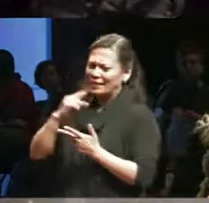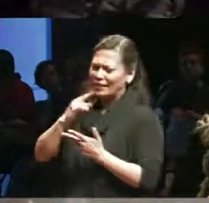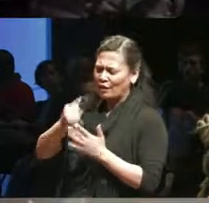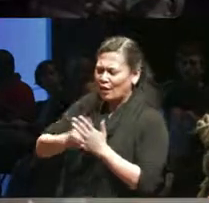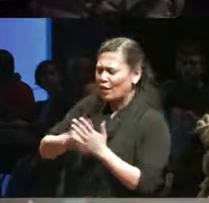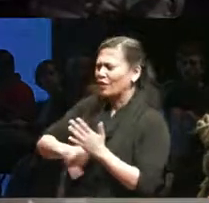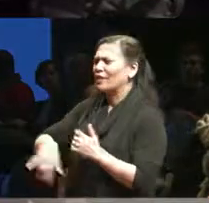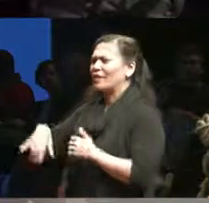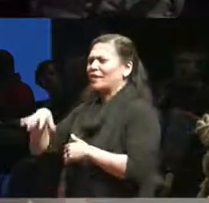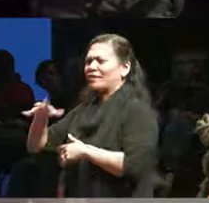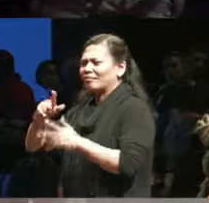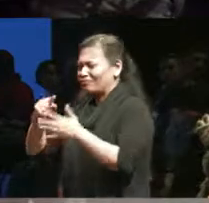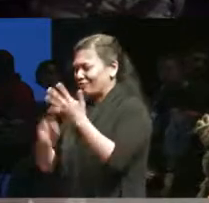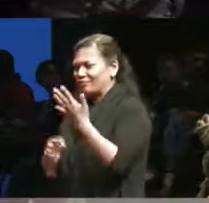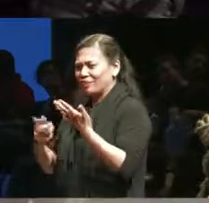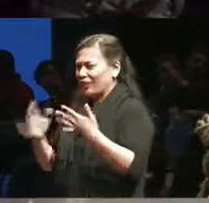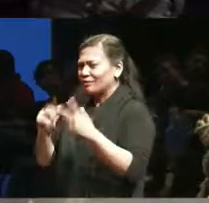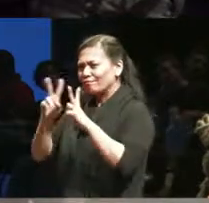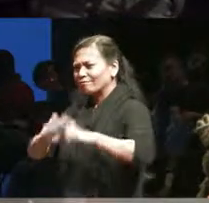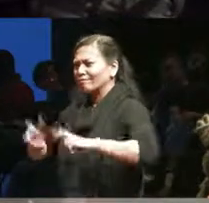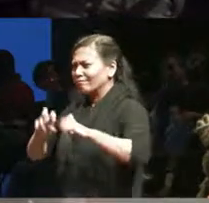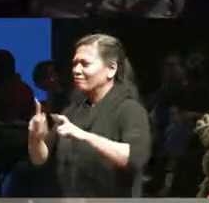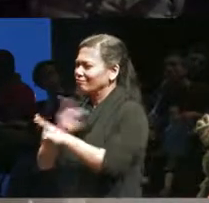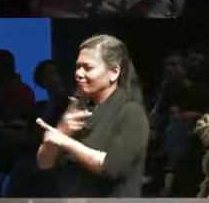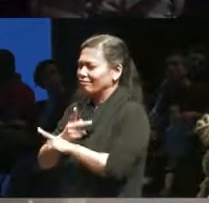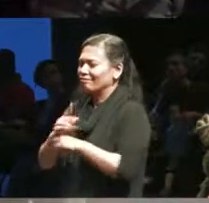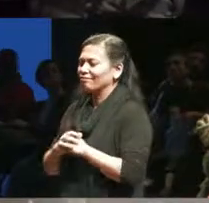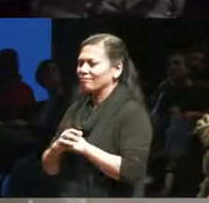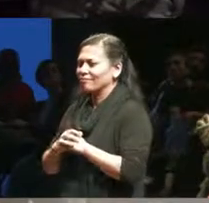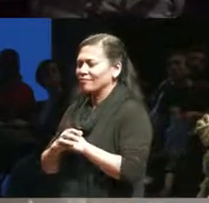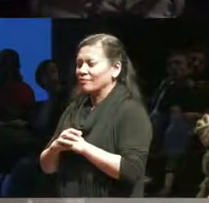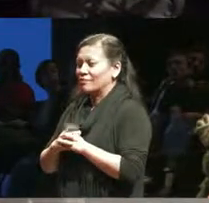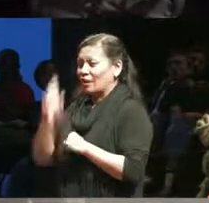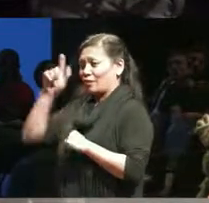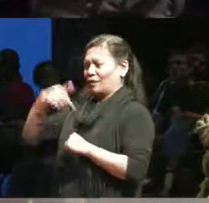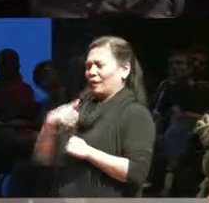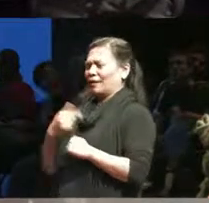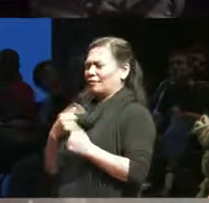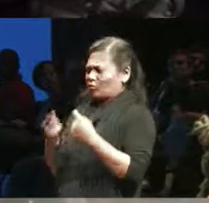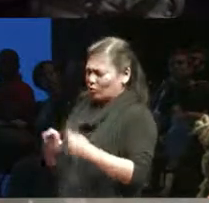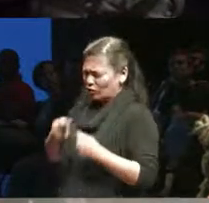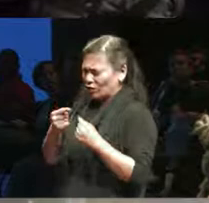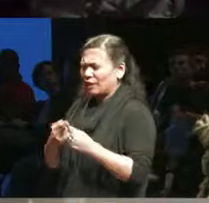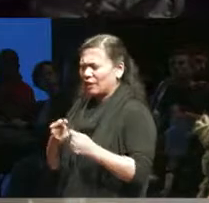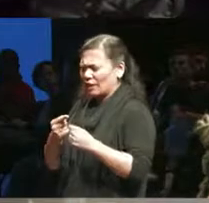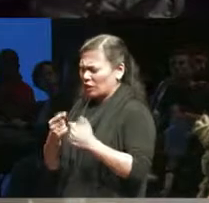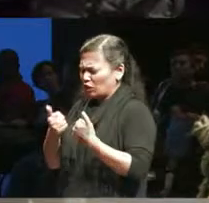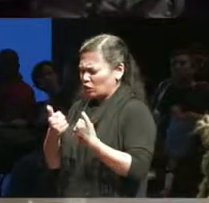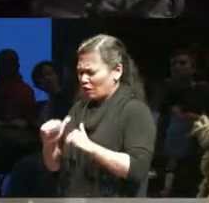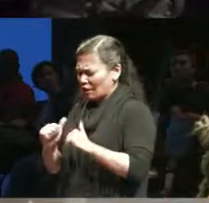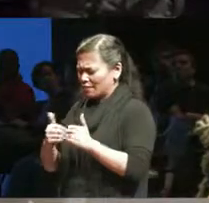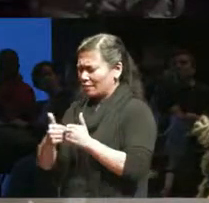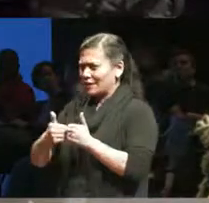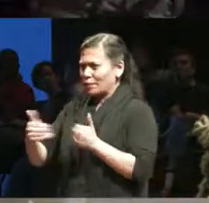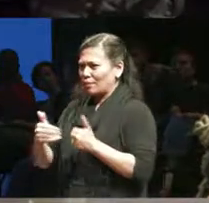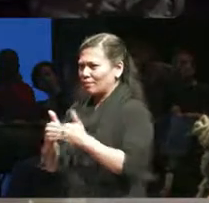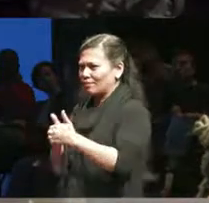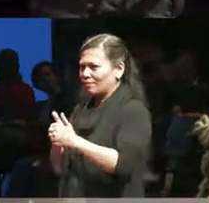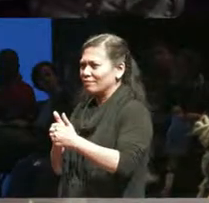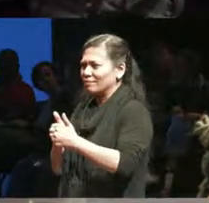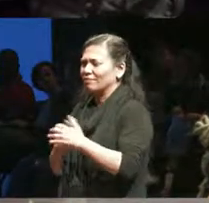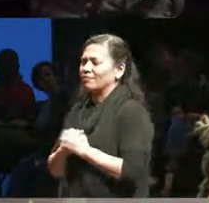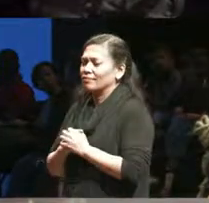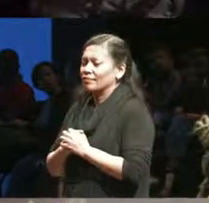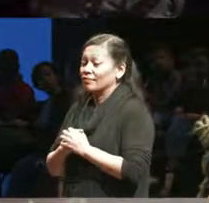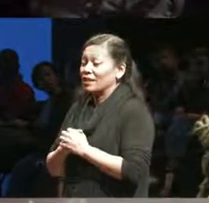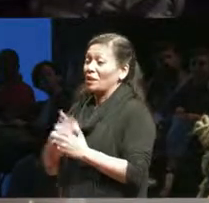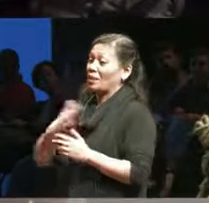And I'm I am having a bit of a hard time separating that. A lot of my work stems